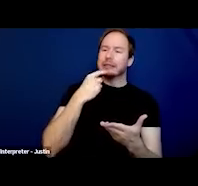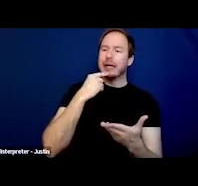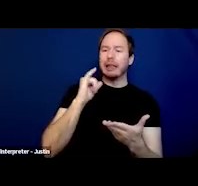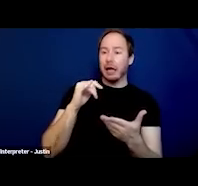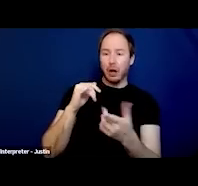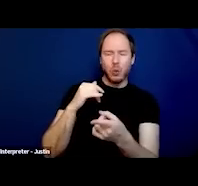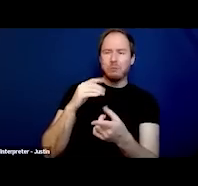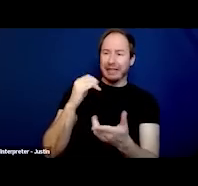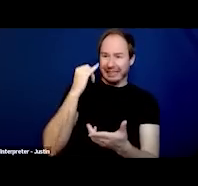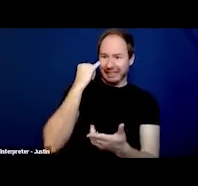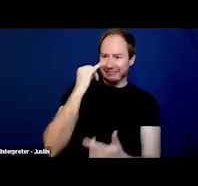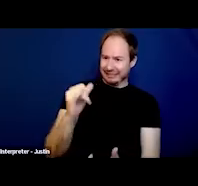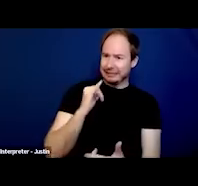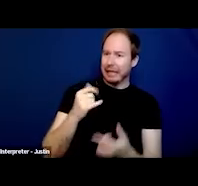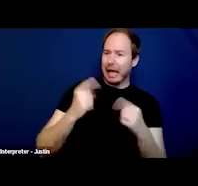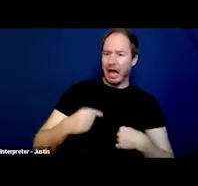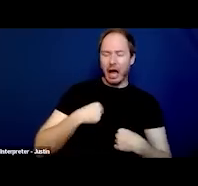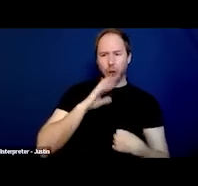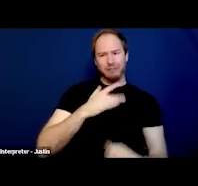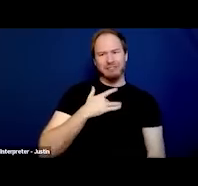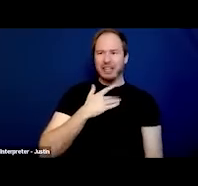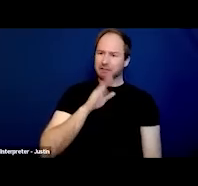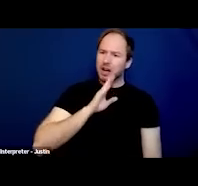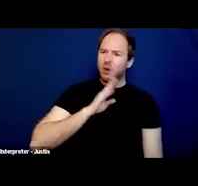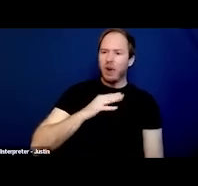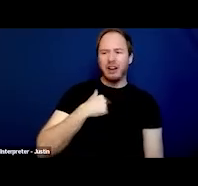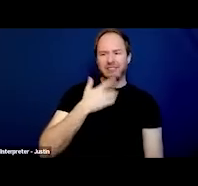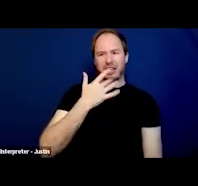Validating the feeling or the experience that they're having. So just finding something to agree on,